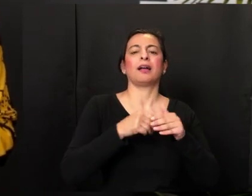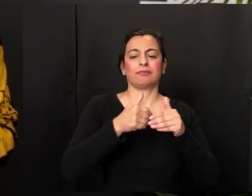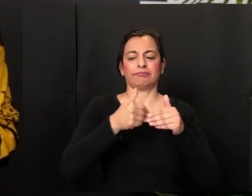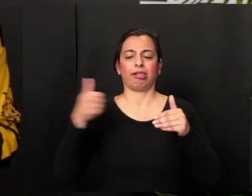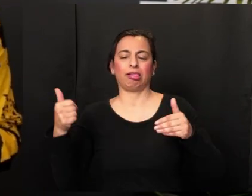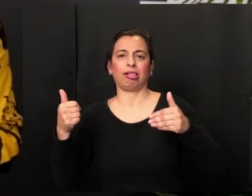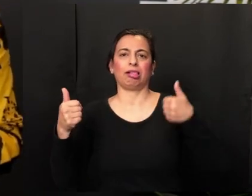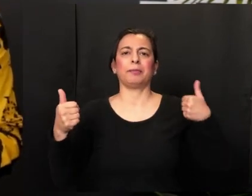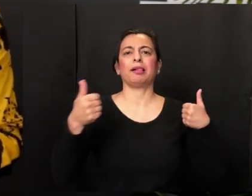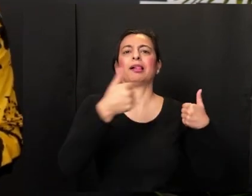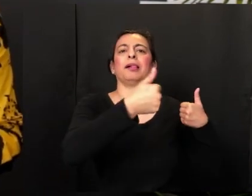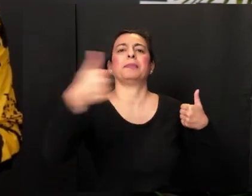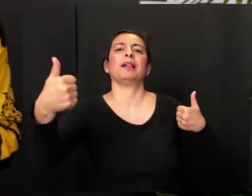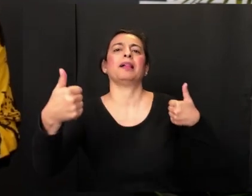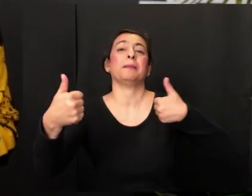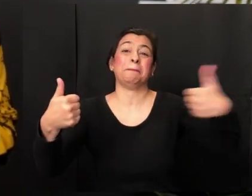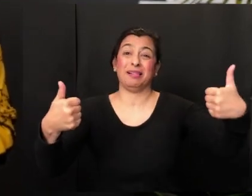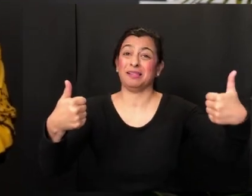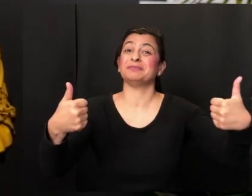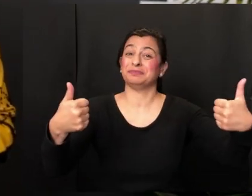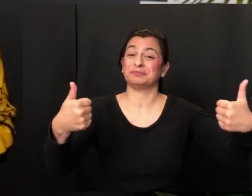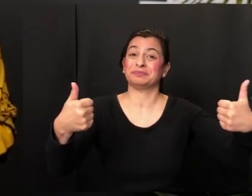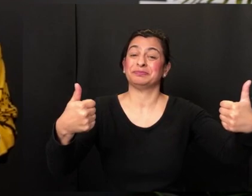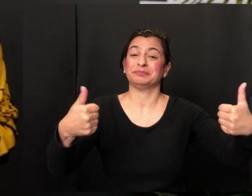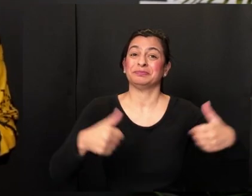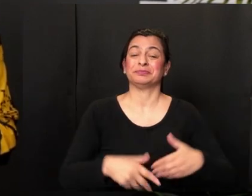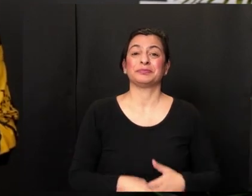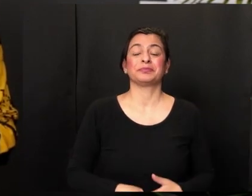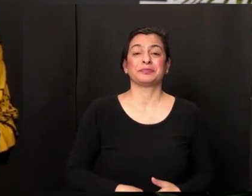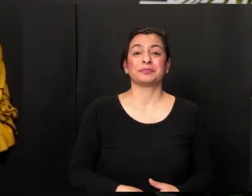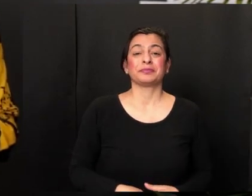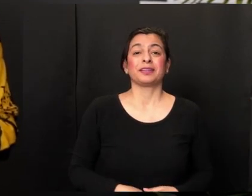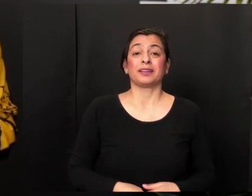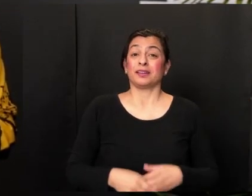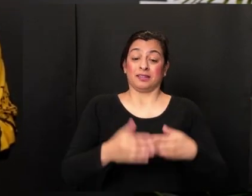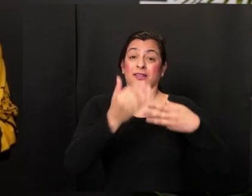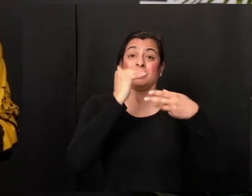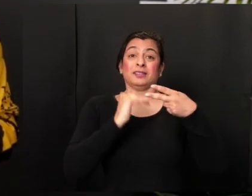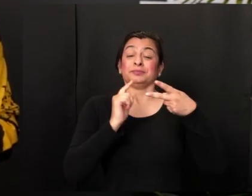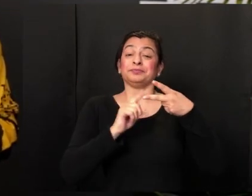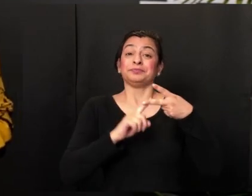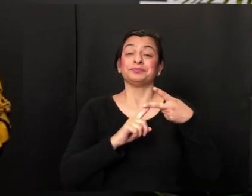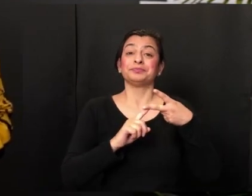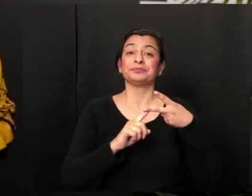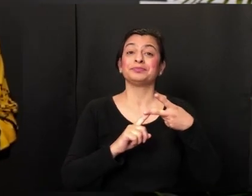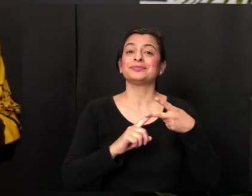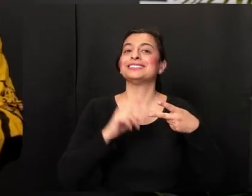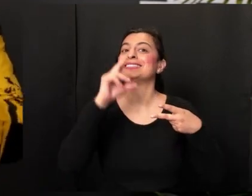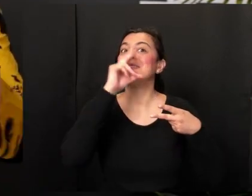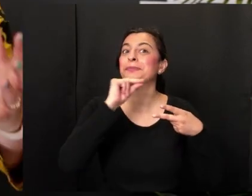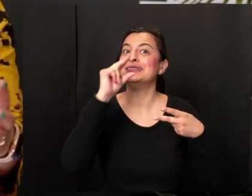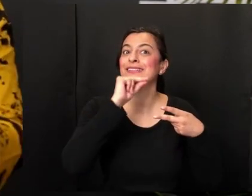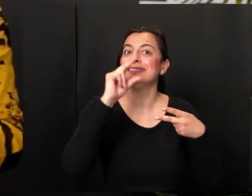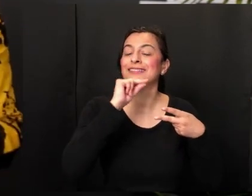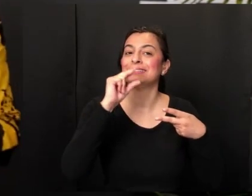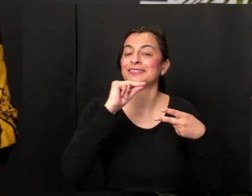And this brings me to my second point, speak. Learn when to speak up and when not to.